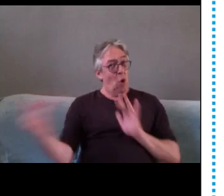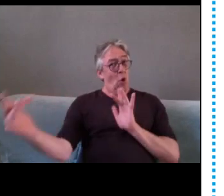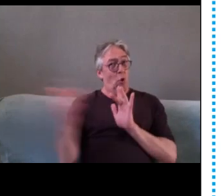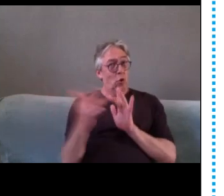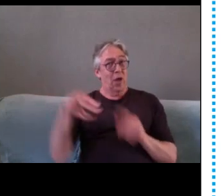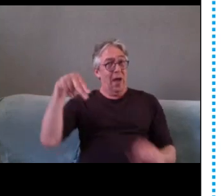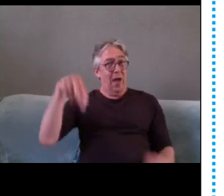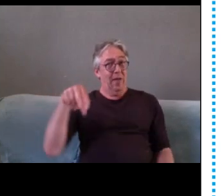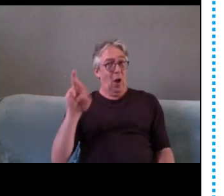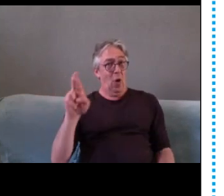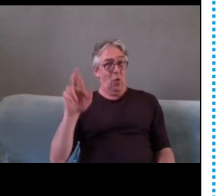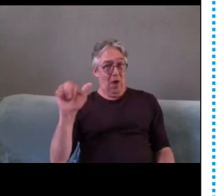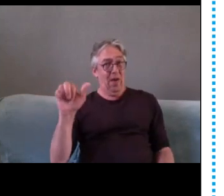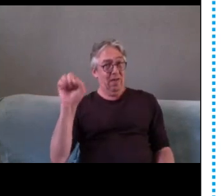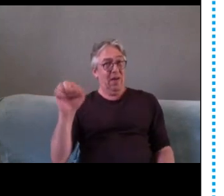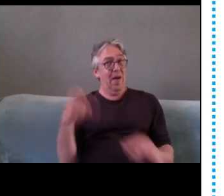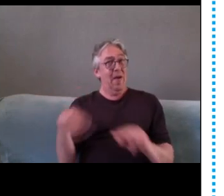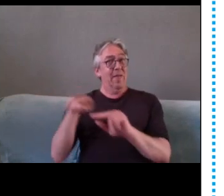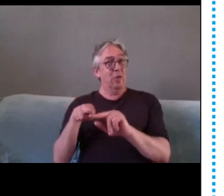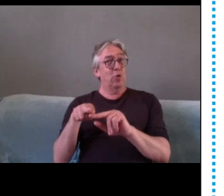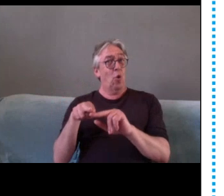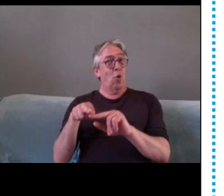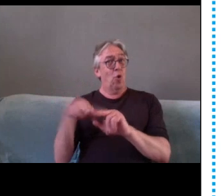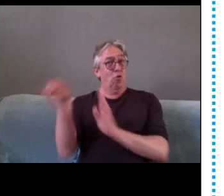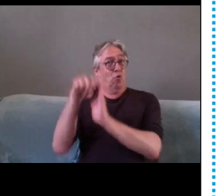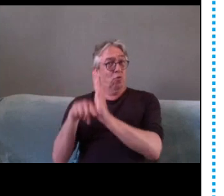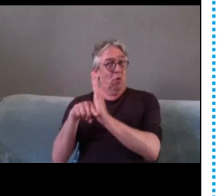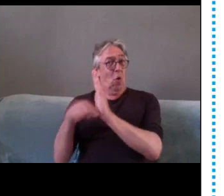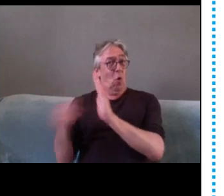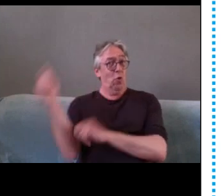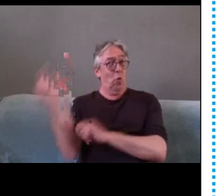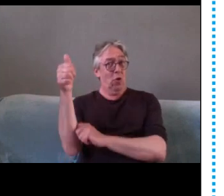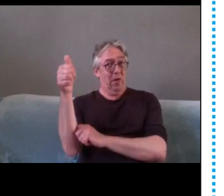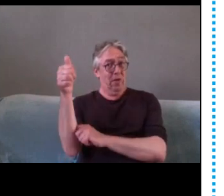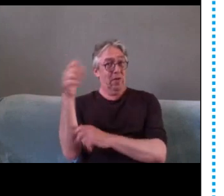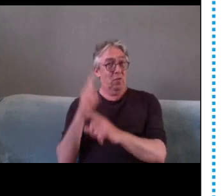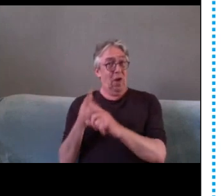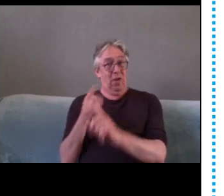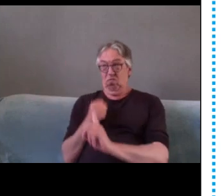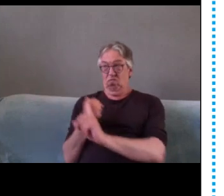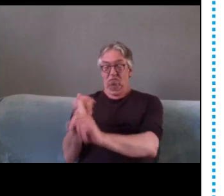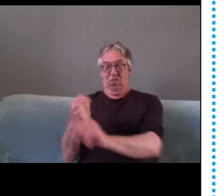for advocacy during the transposition. Given that the deadline is